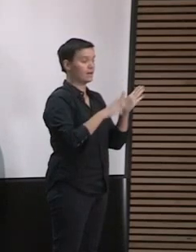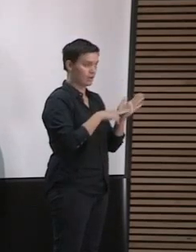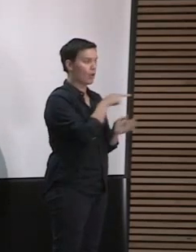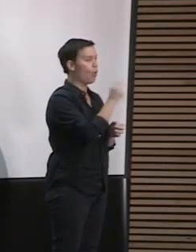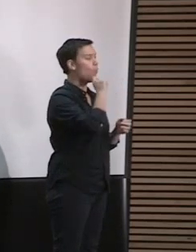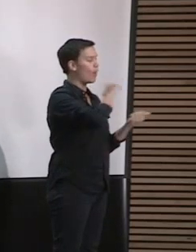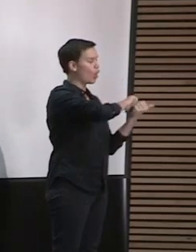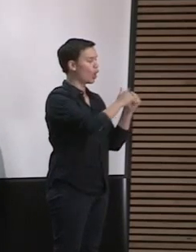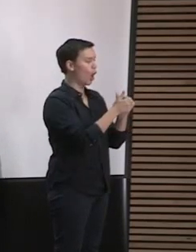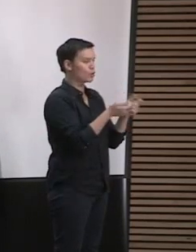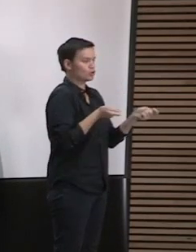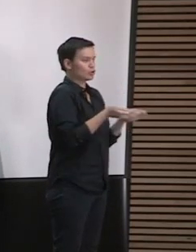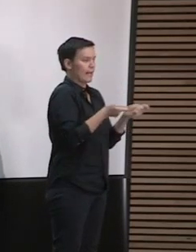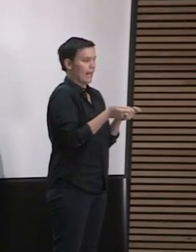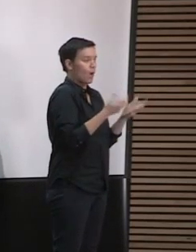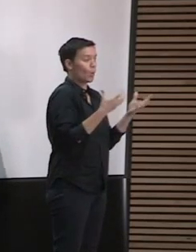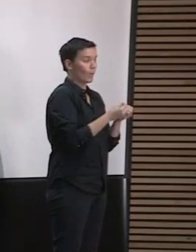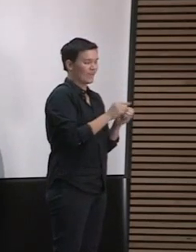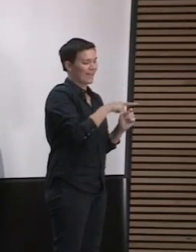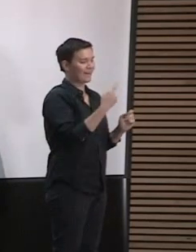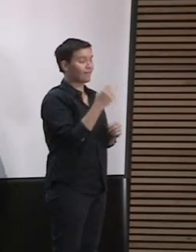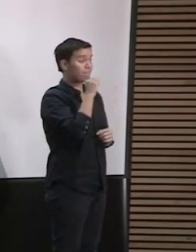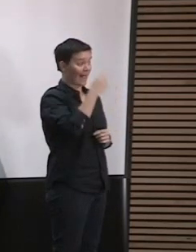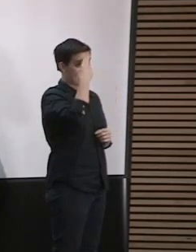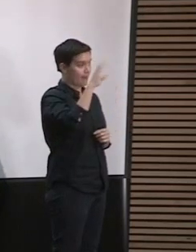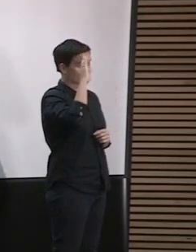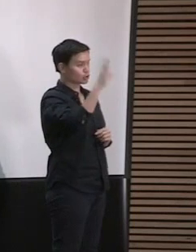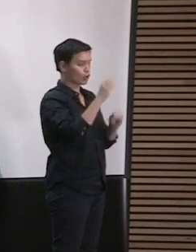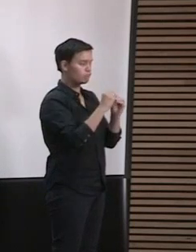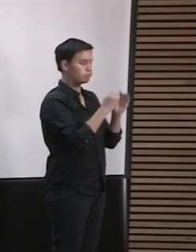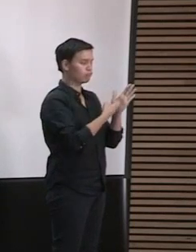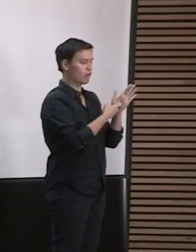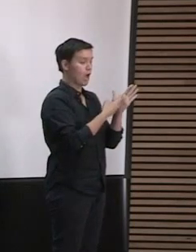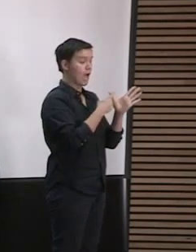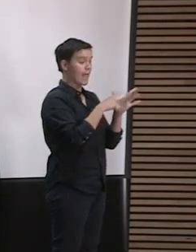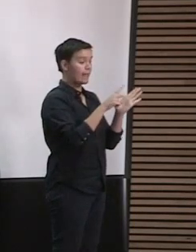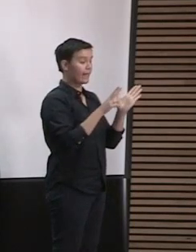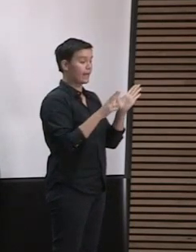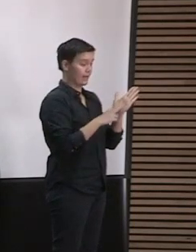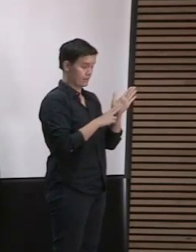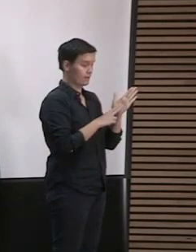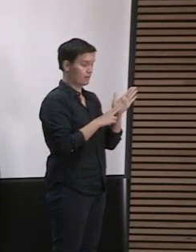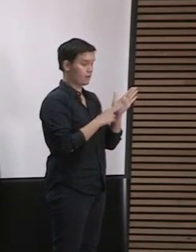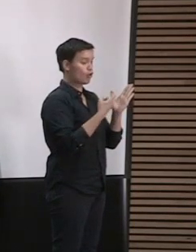recent review into the New Zealand health system, will cochair that small team,